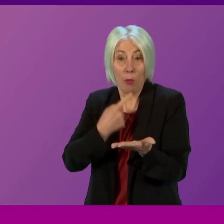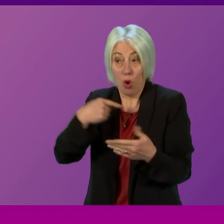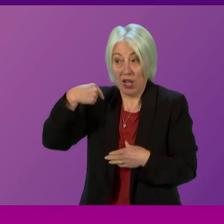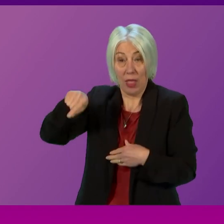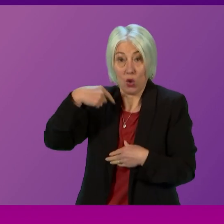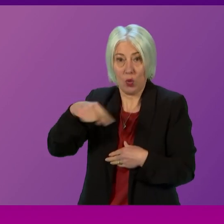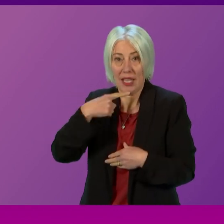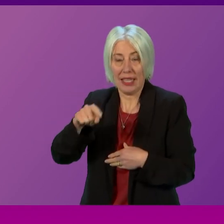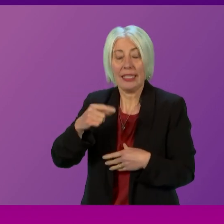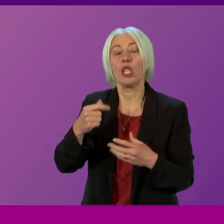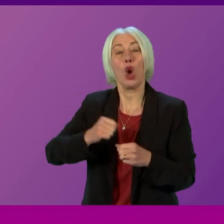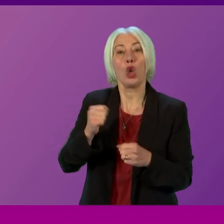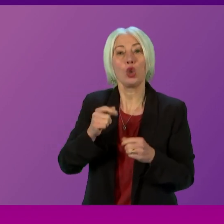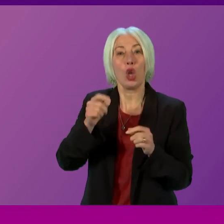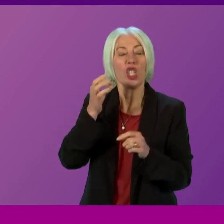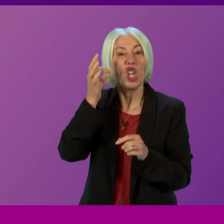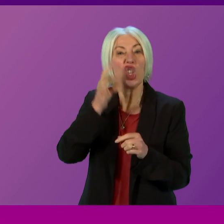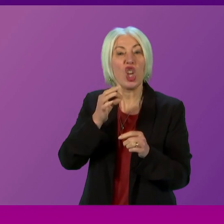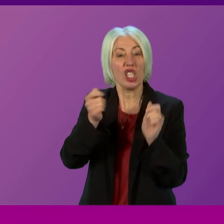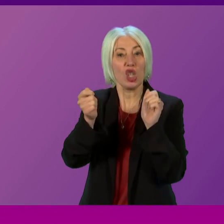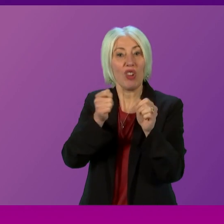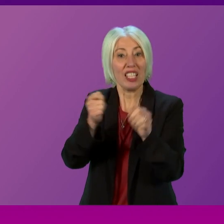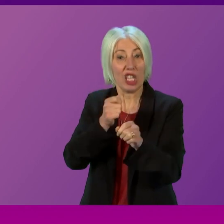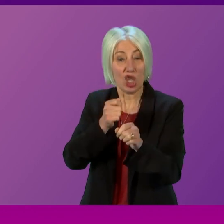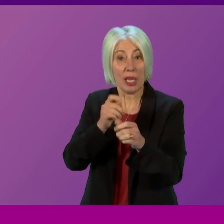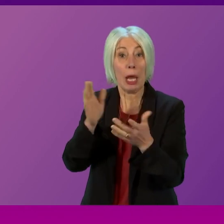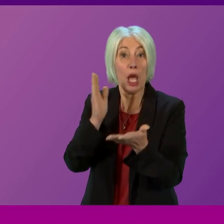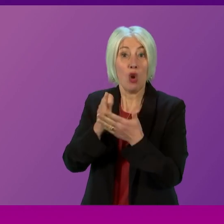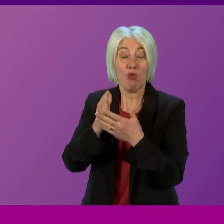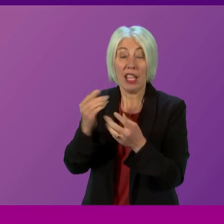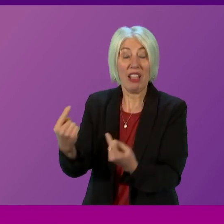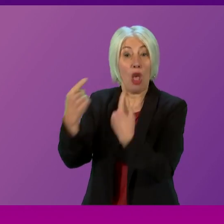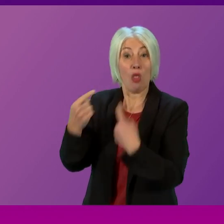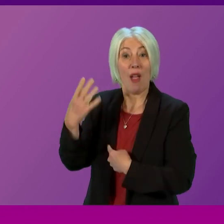Scotland’s just transition to net zero is at risk from the Tories’ post-Brexit immigration policy.